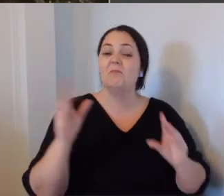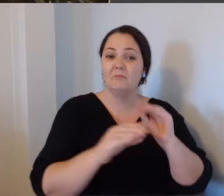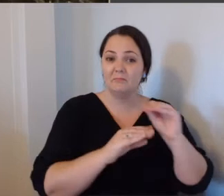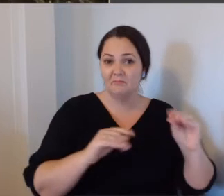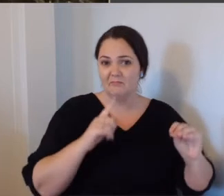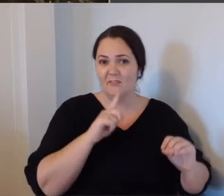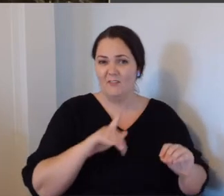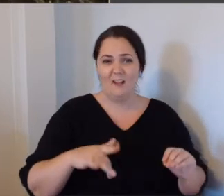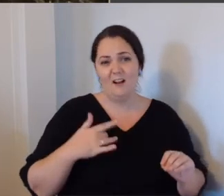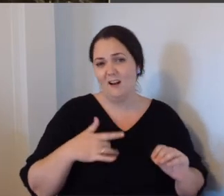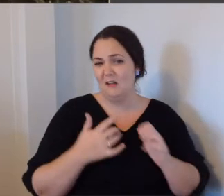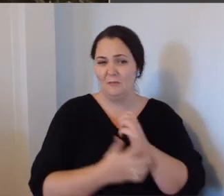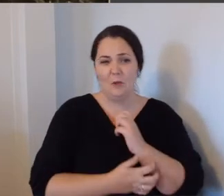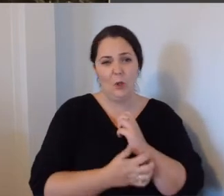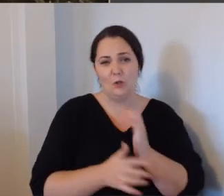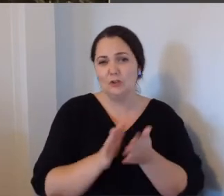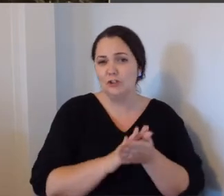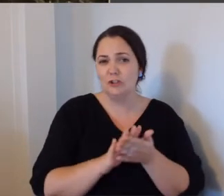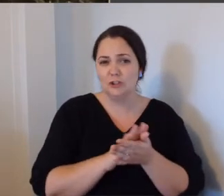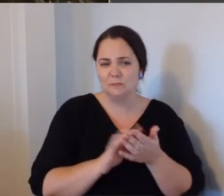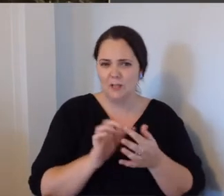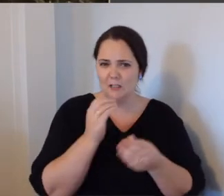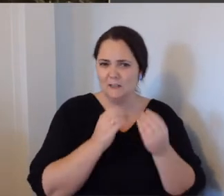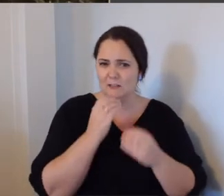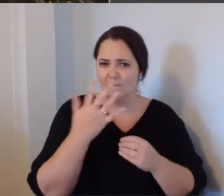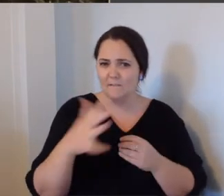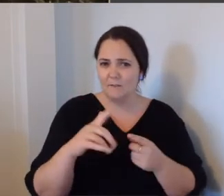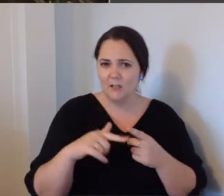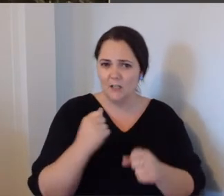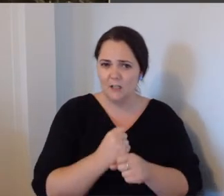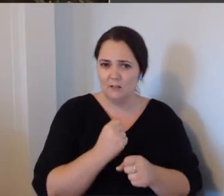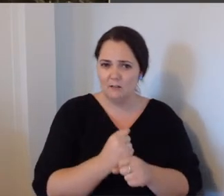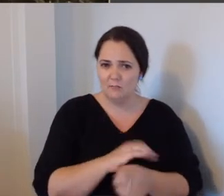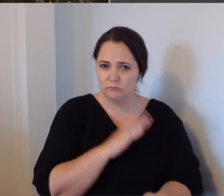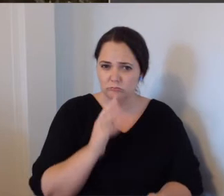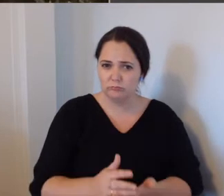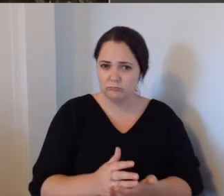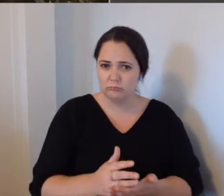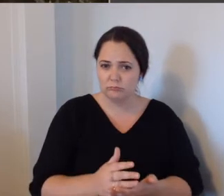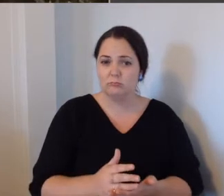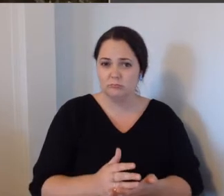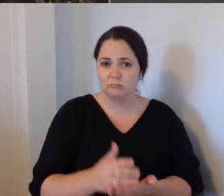shaped how we continue to receive di Cosimo's legacy and it's nearly impossible to